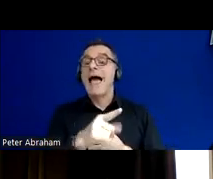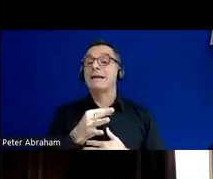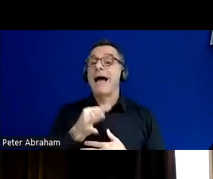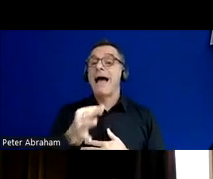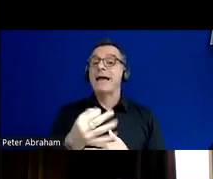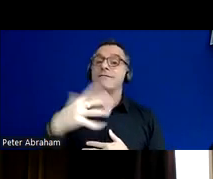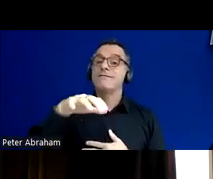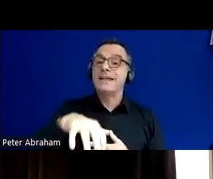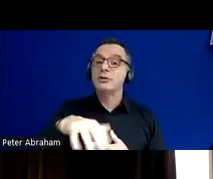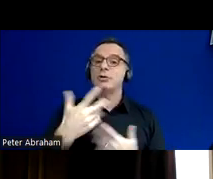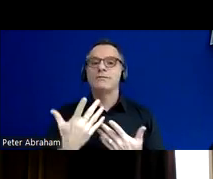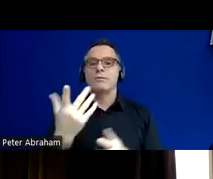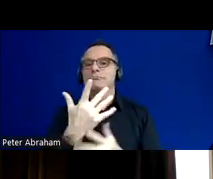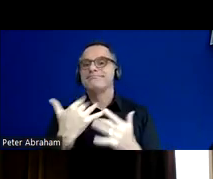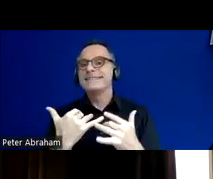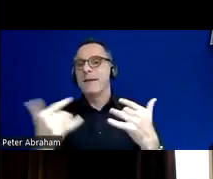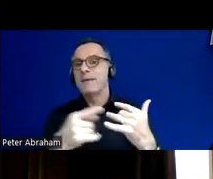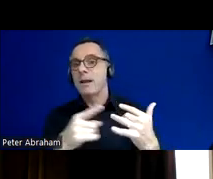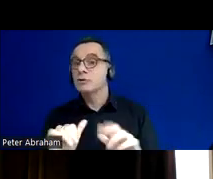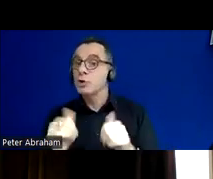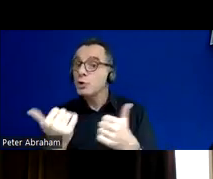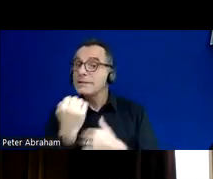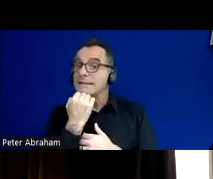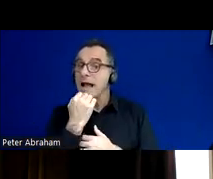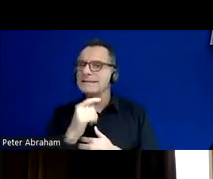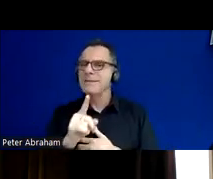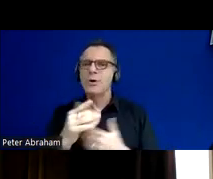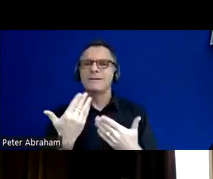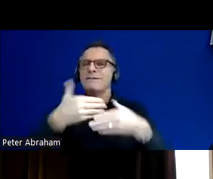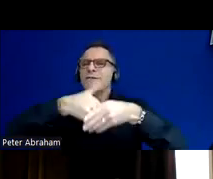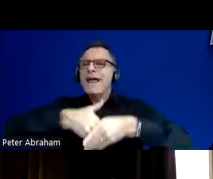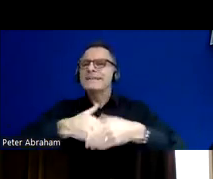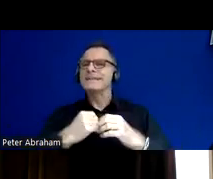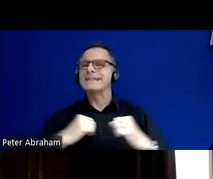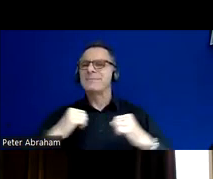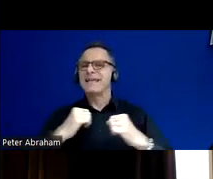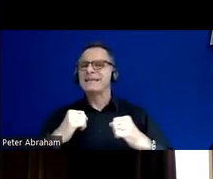on. It's a decent sized room but it just wasn't a very friendly space to be in; the walls were quite